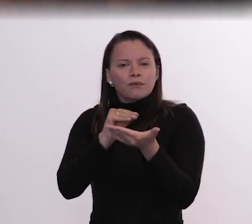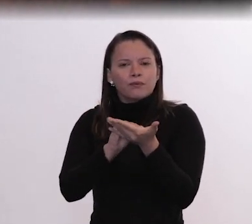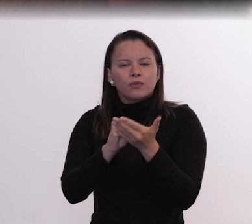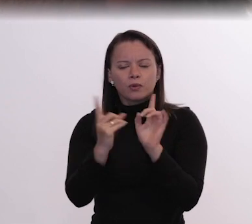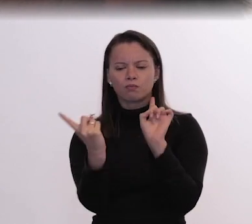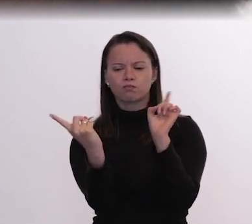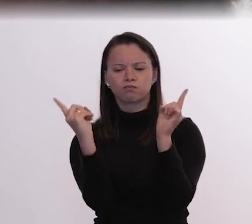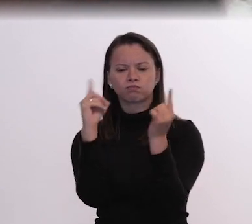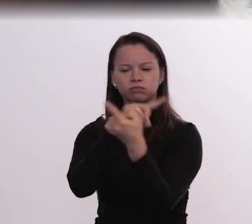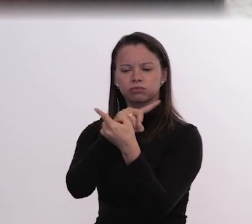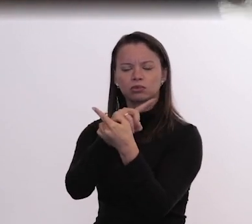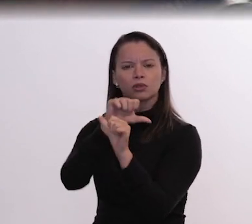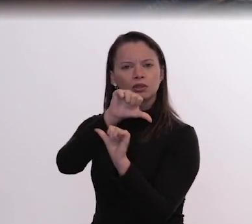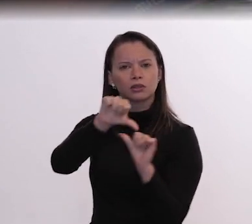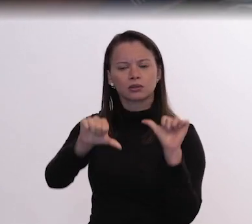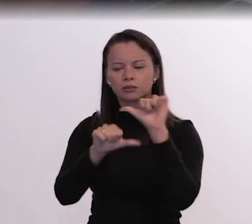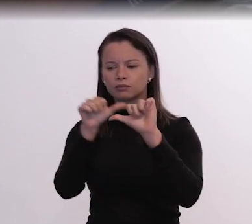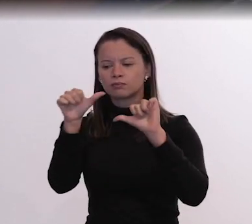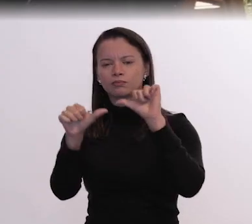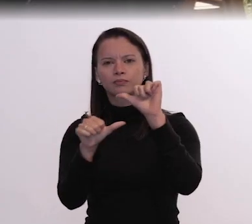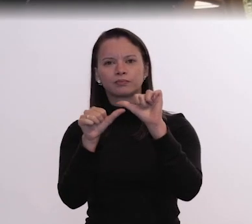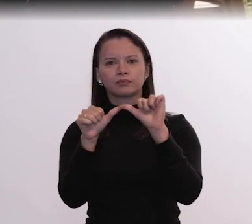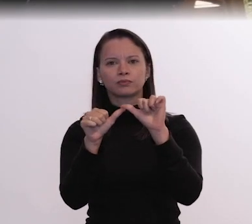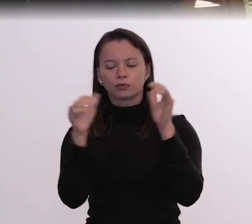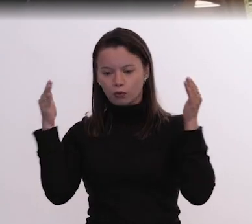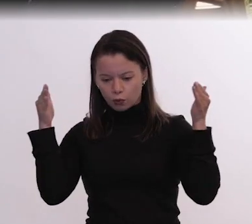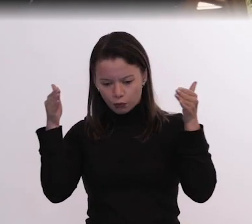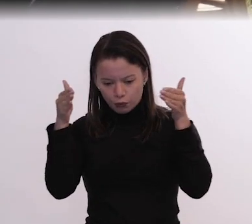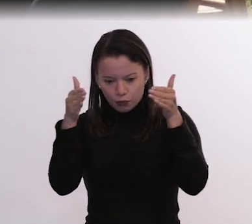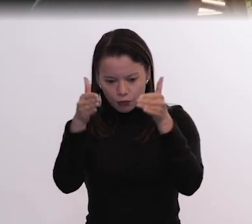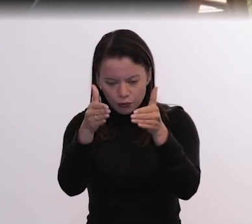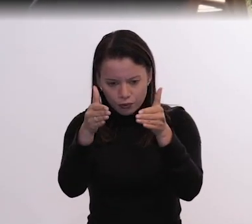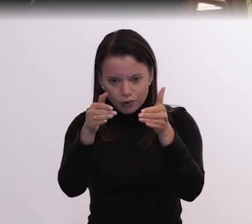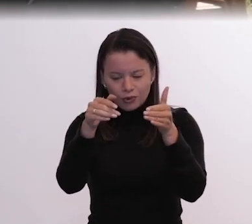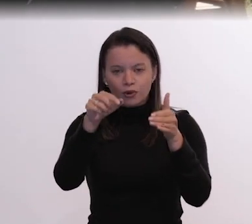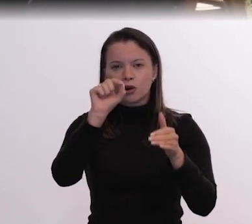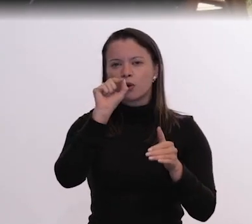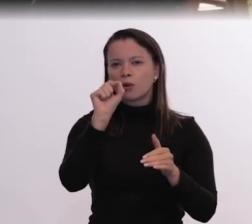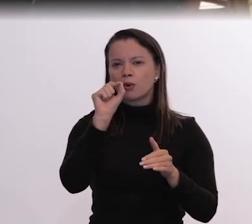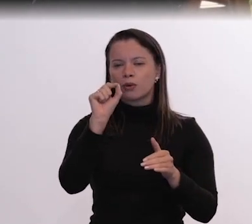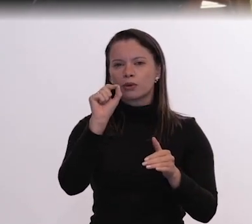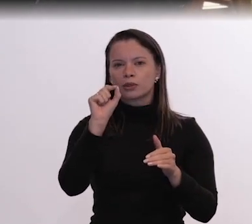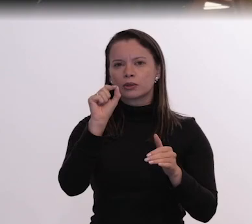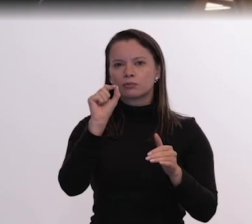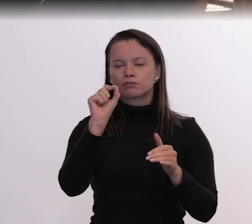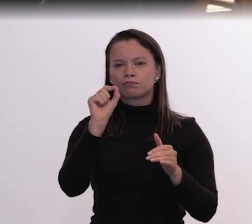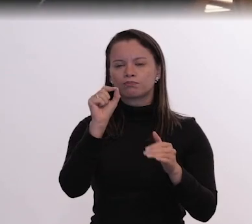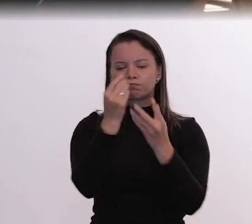that the central goal of the city should be to provide quality of life